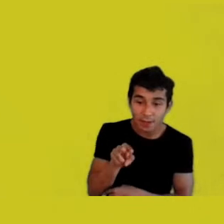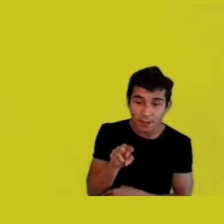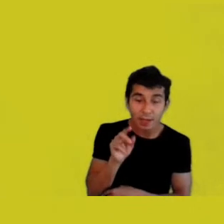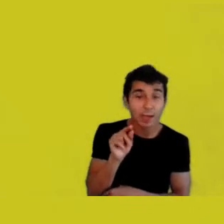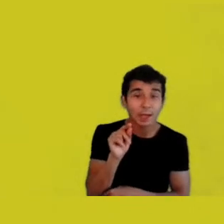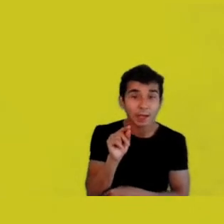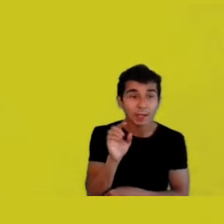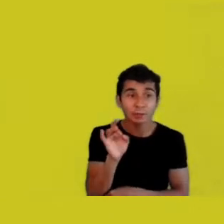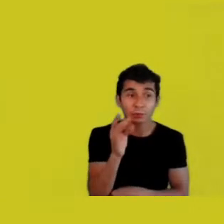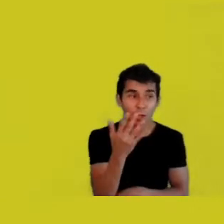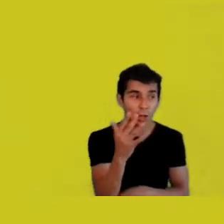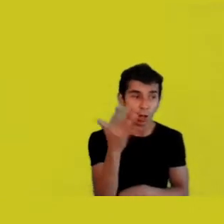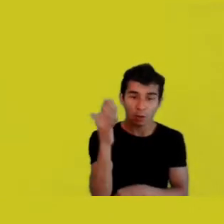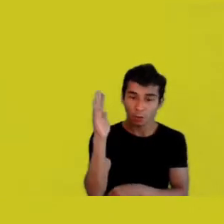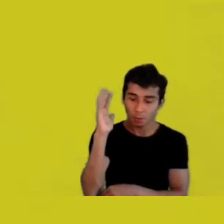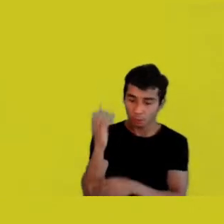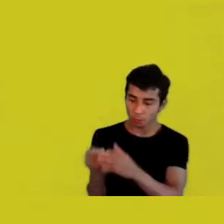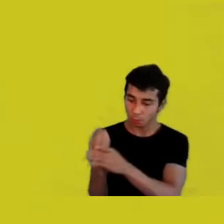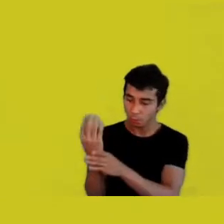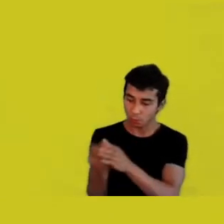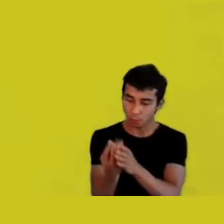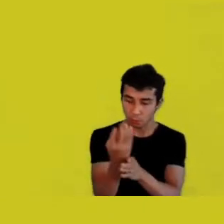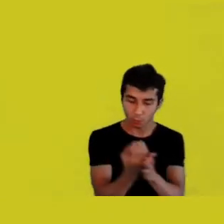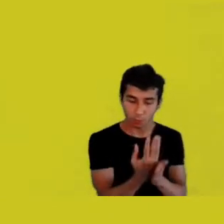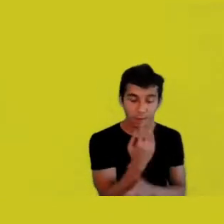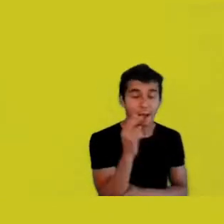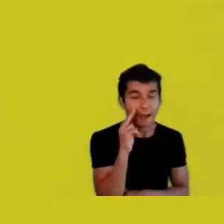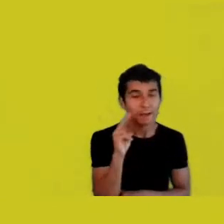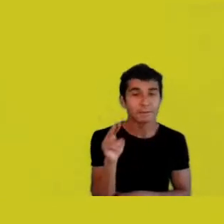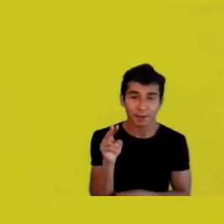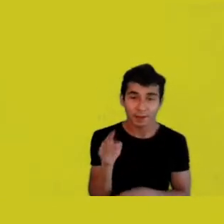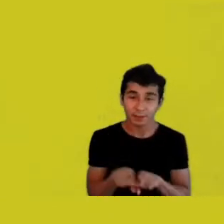and only shamans can really contemplate his presentation dance.”